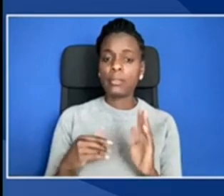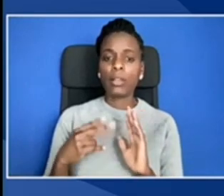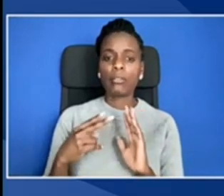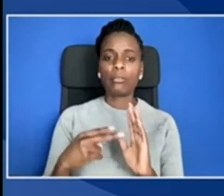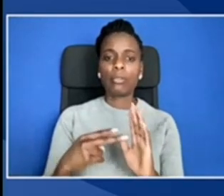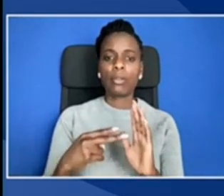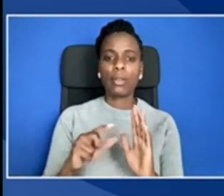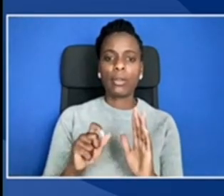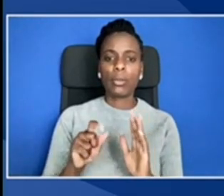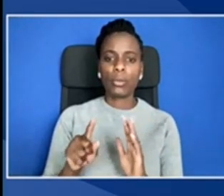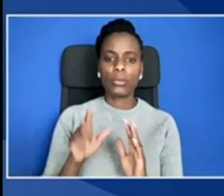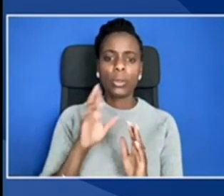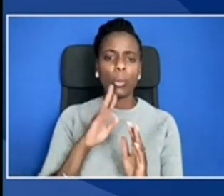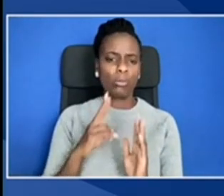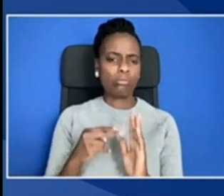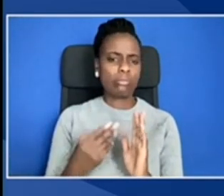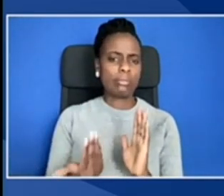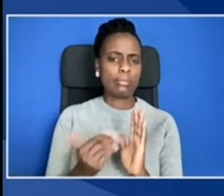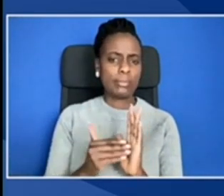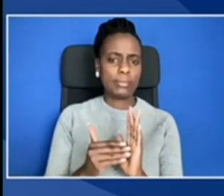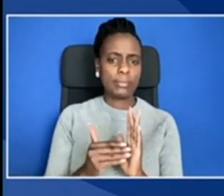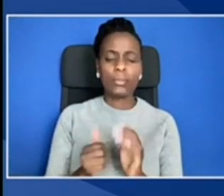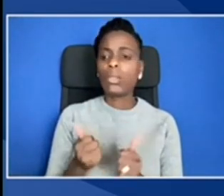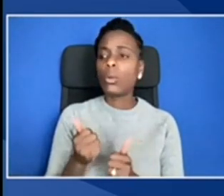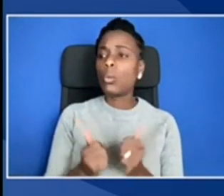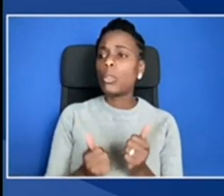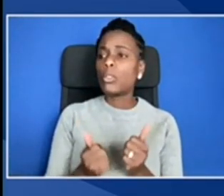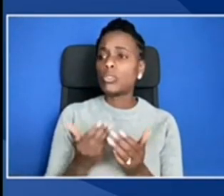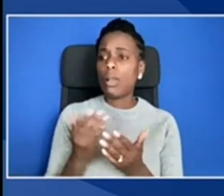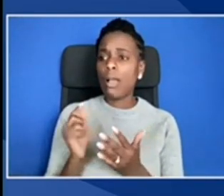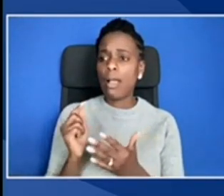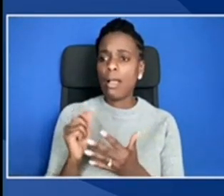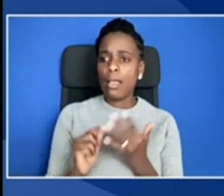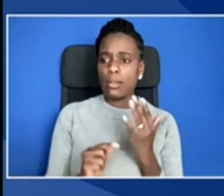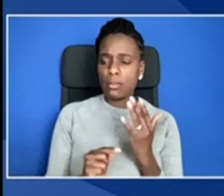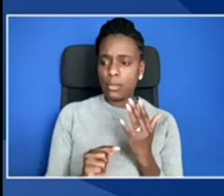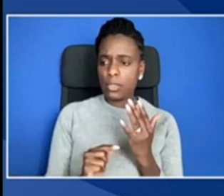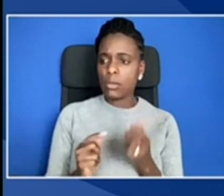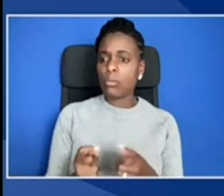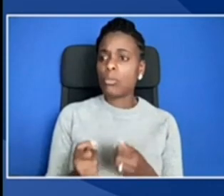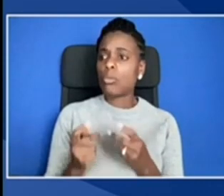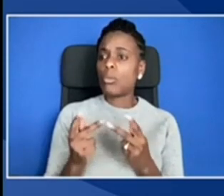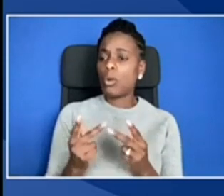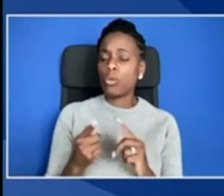I'll reread it. Which of the items proposed by negotiators above in the summary from session one are most